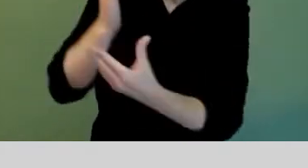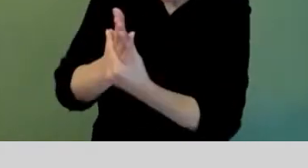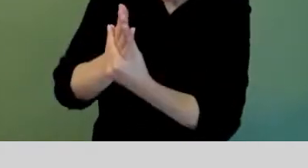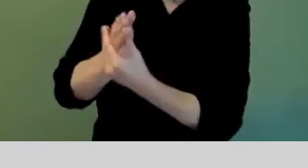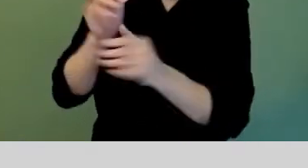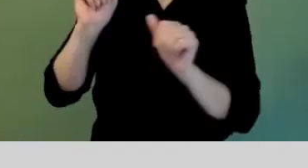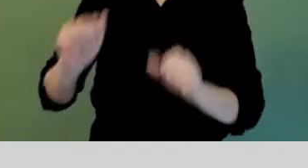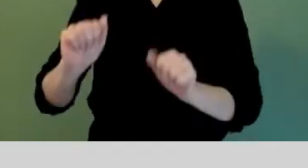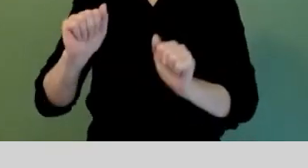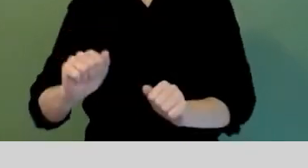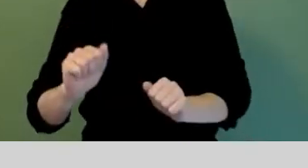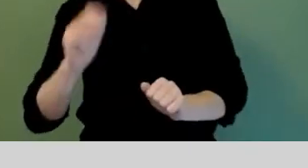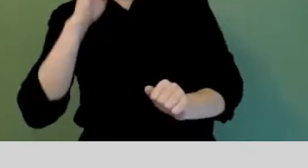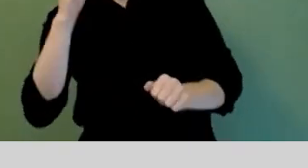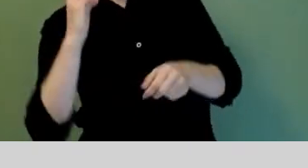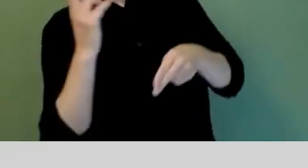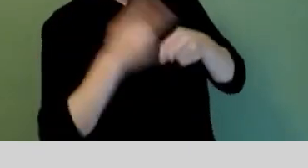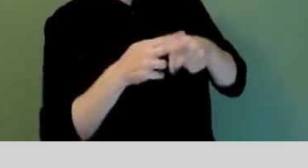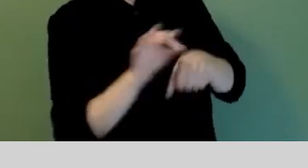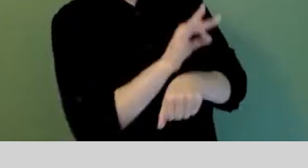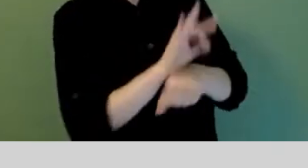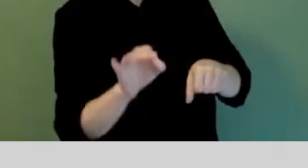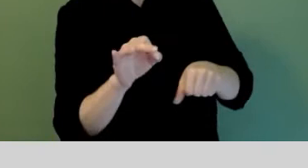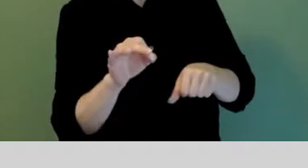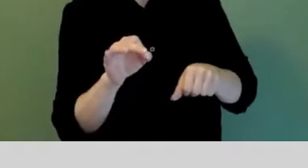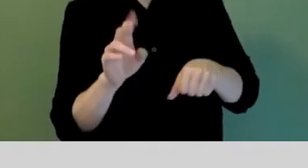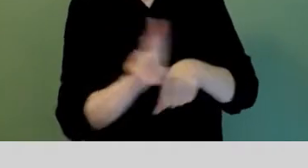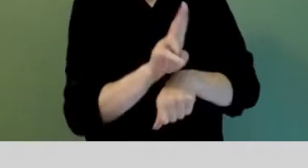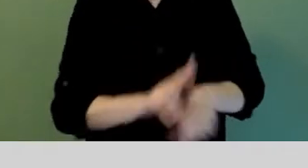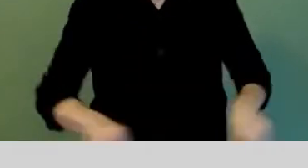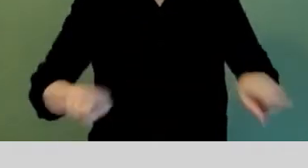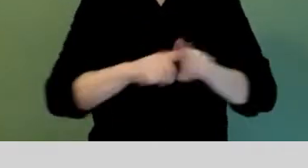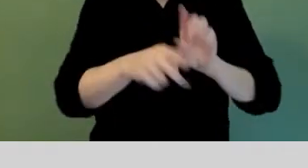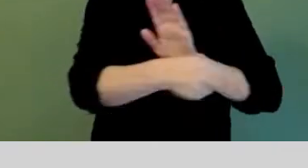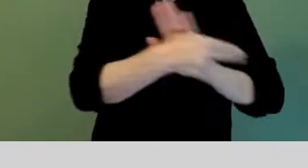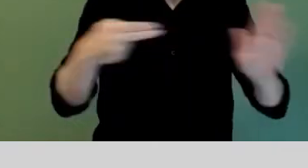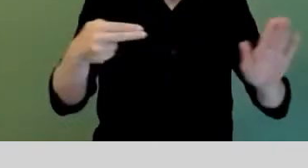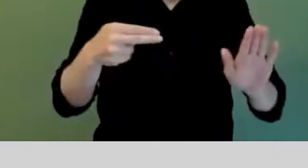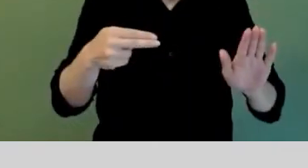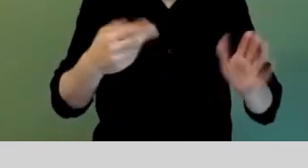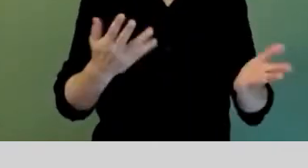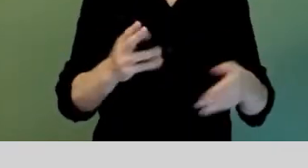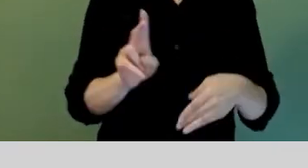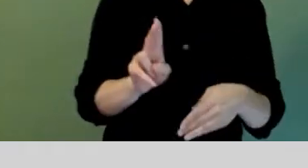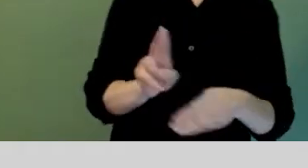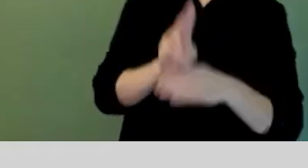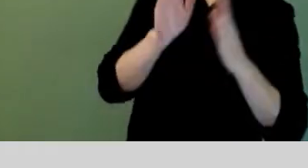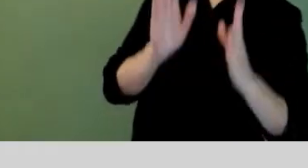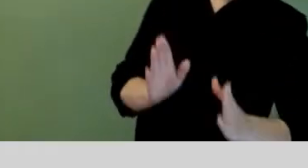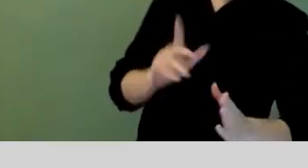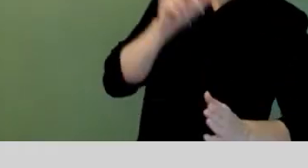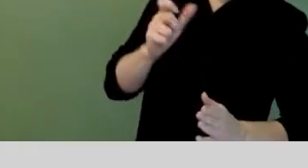and not have to worry about consumers accidentally using the wrong function. And the Python feature that enables this